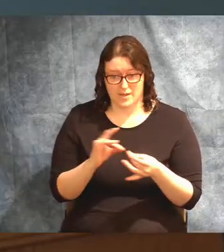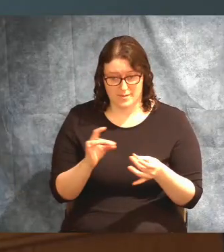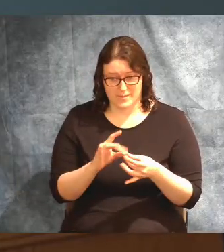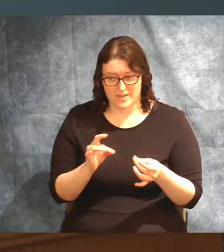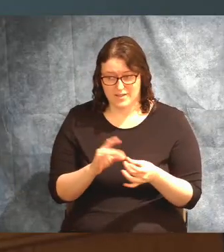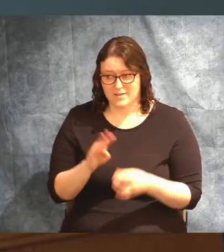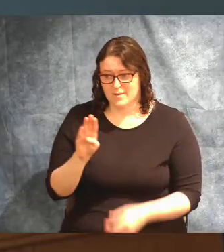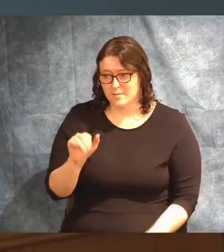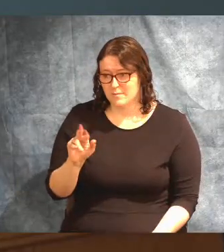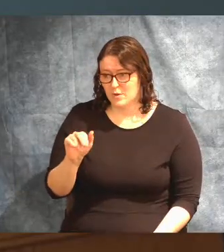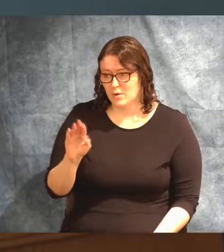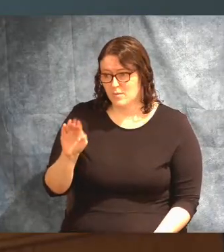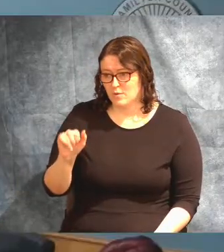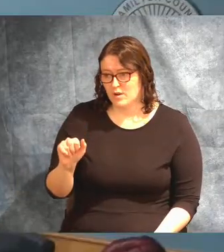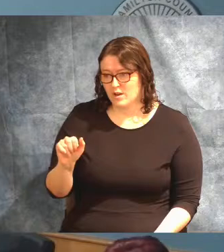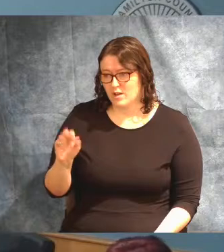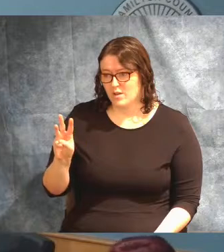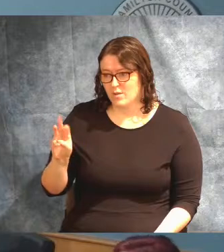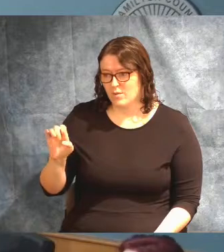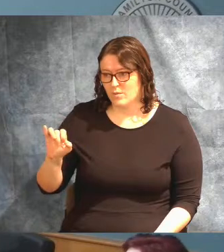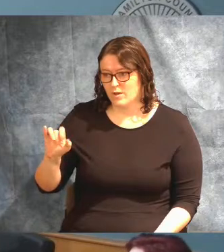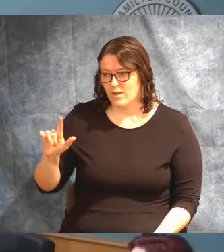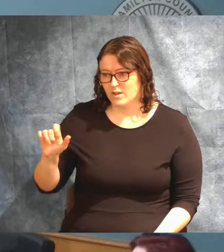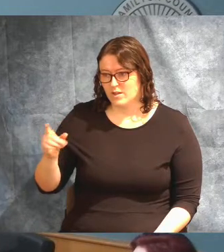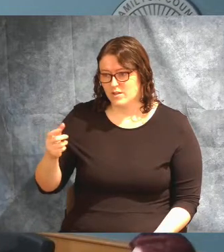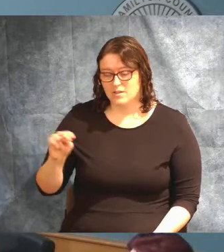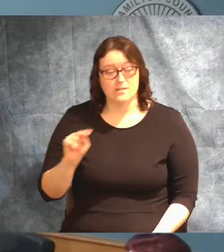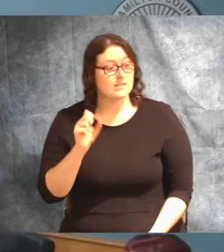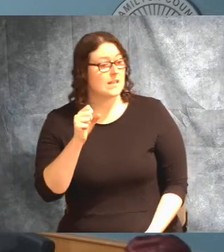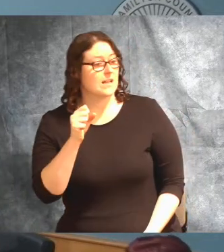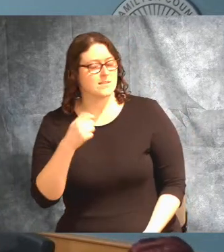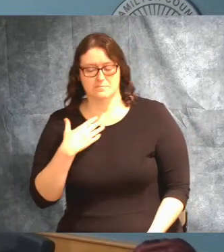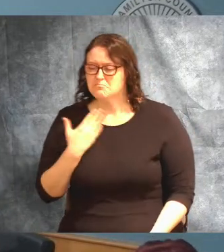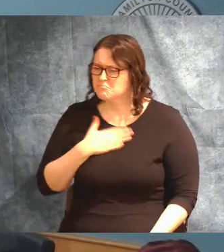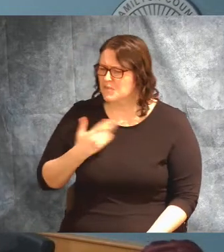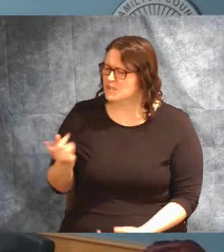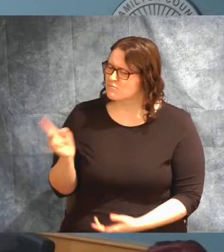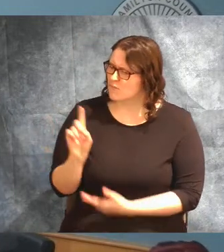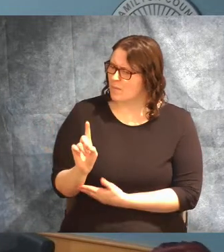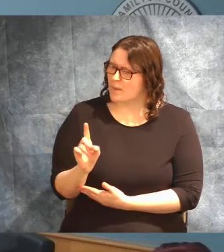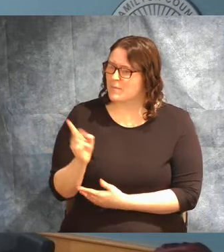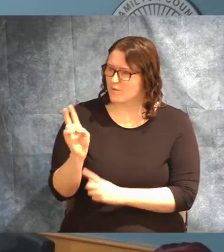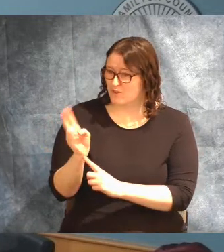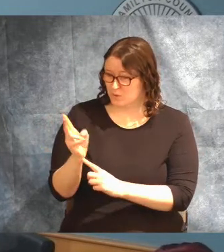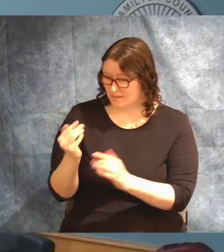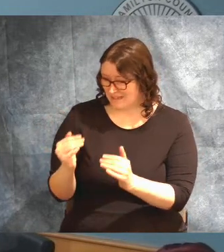Barbara Wen, yes. Please come forward. You have two minutes. Thank you. Okay,